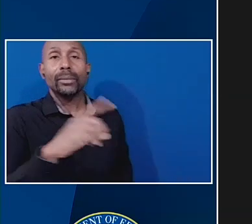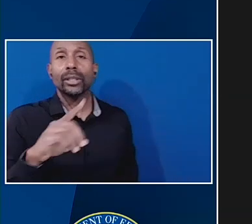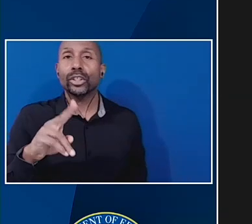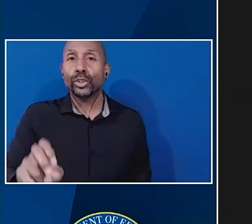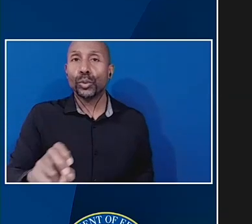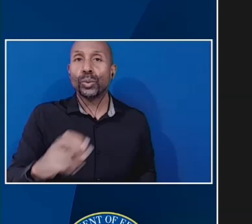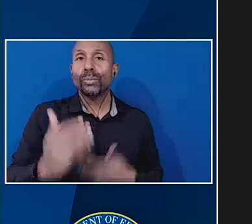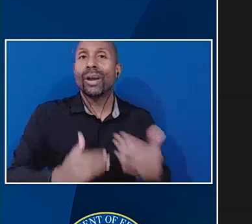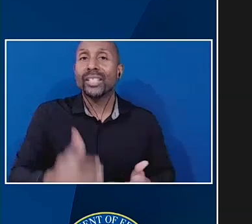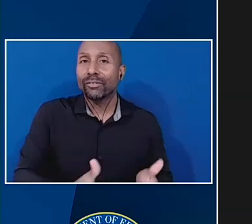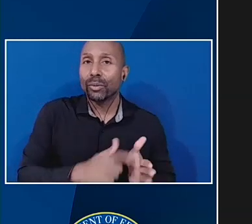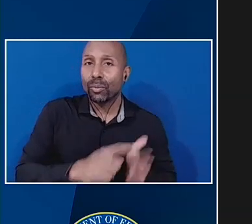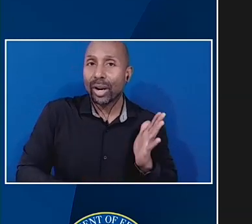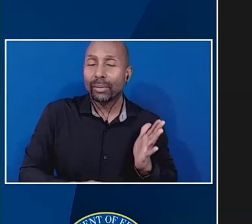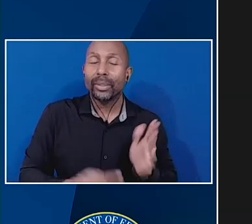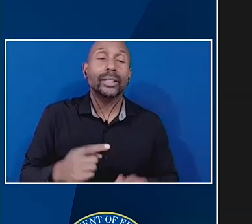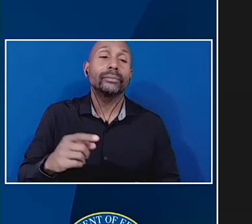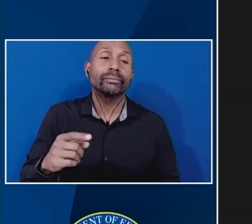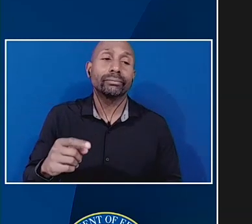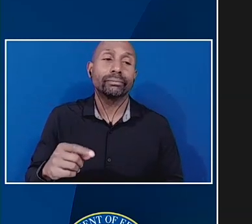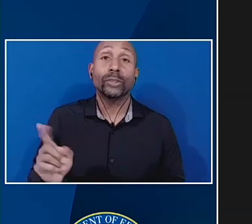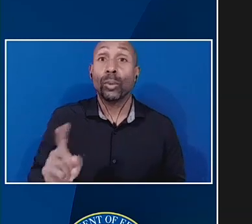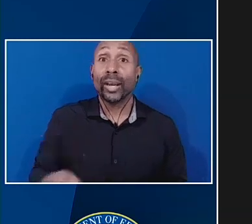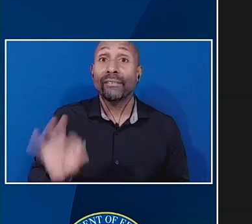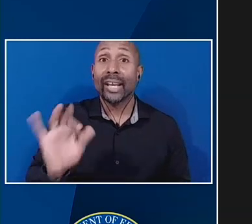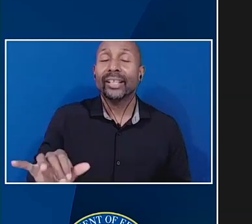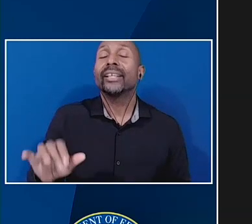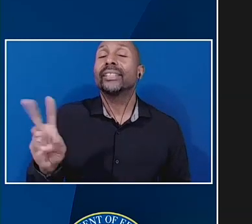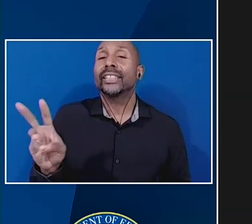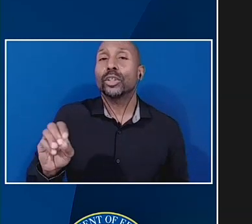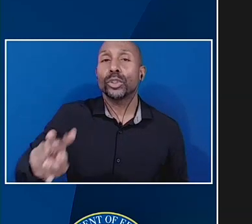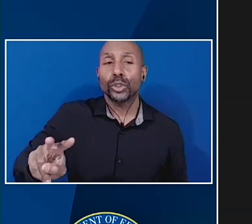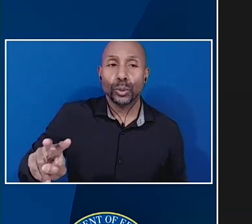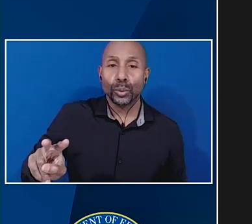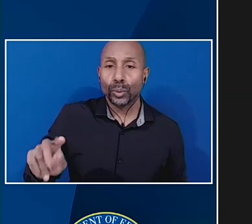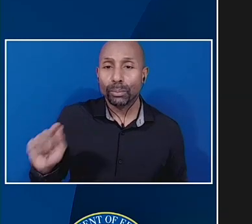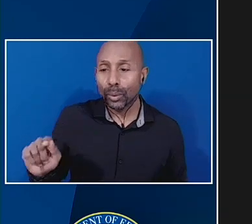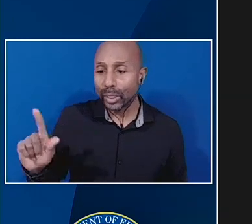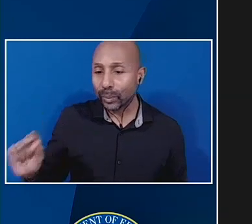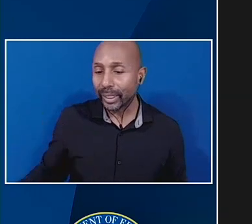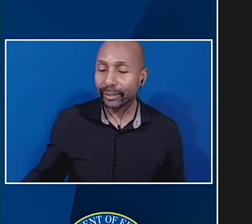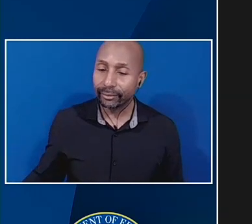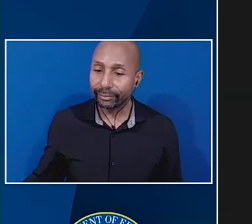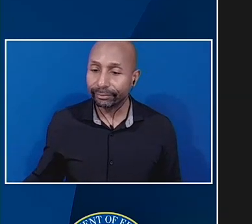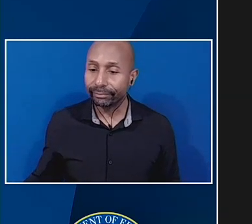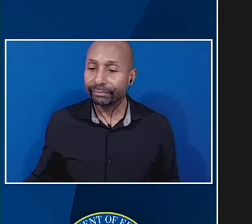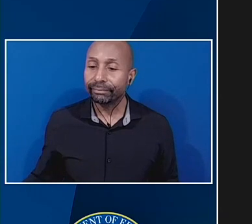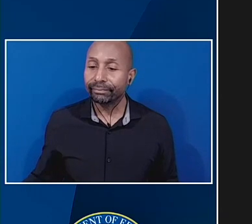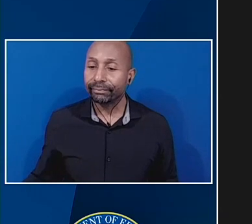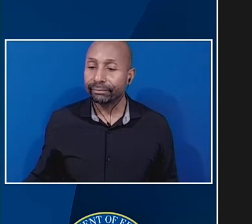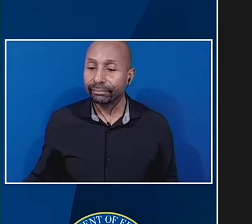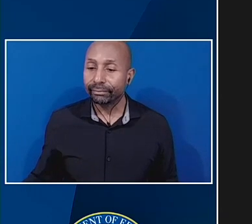602.25. So, I'm ready for a temperature check if there are no other questions.